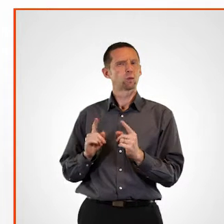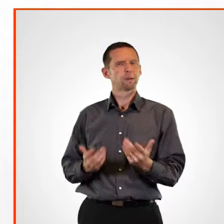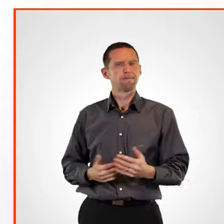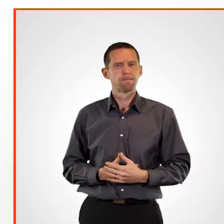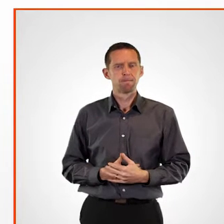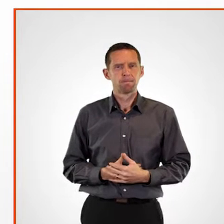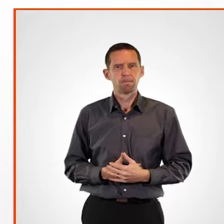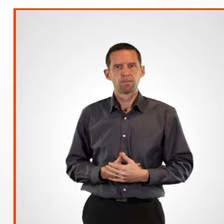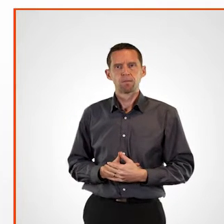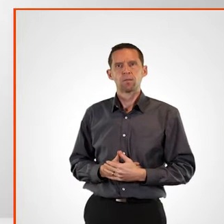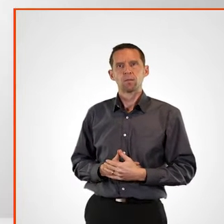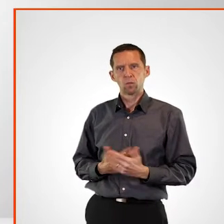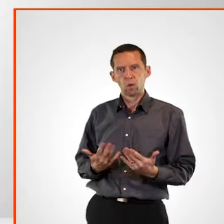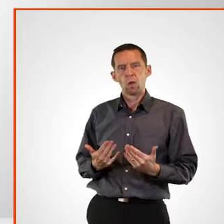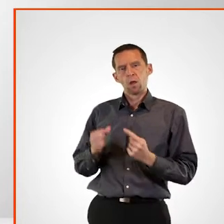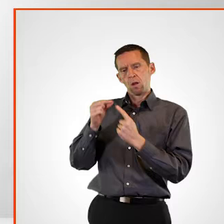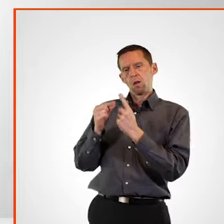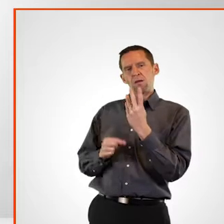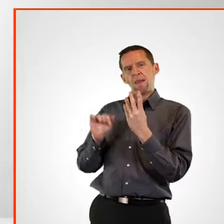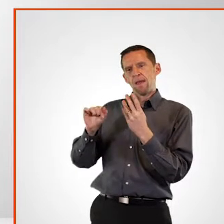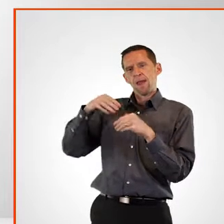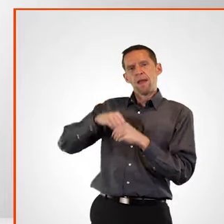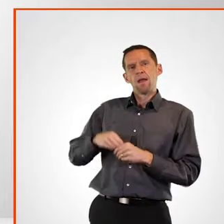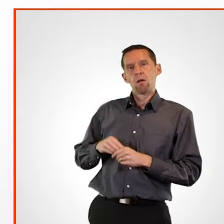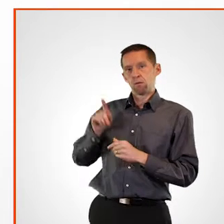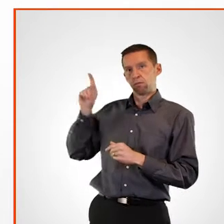So, here are the characteristics of the children in this particular study.